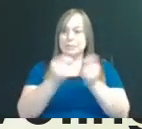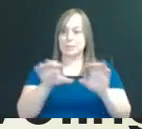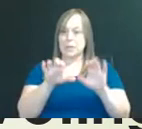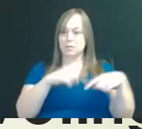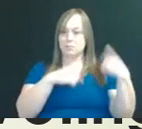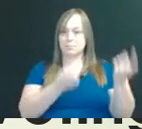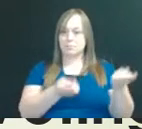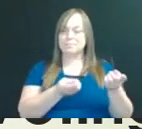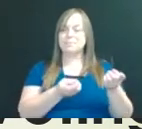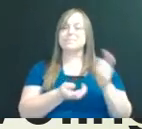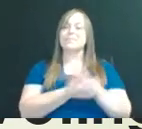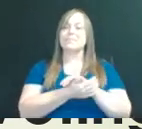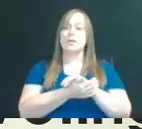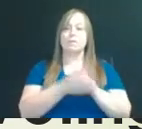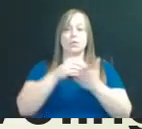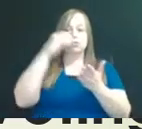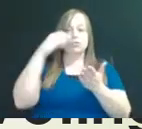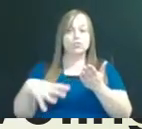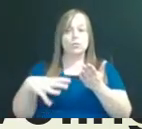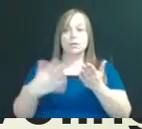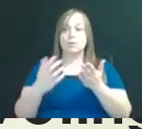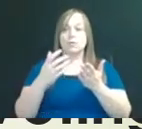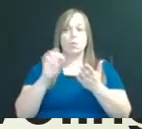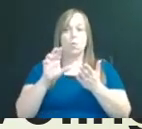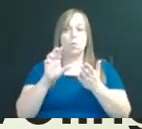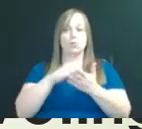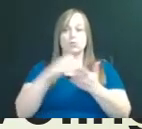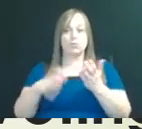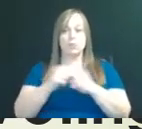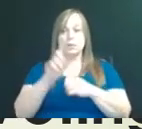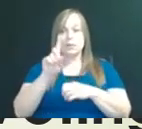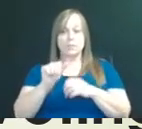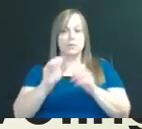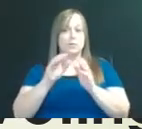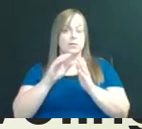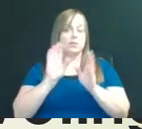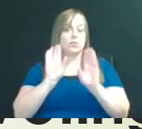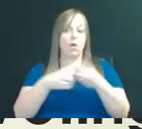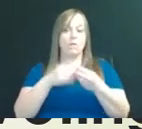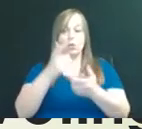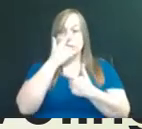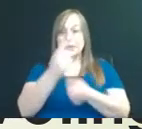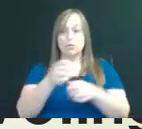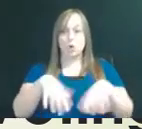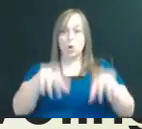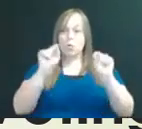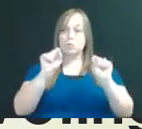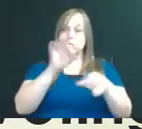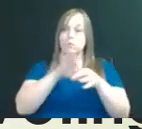If you are a student with Disability Services Office, and you're interested in hosting a voter registration drive